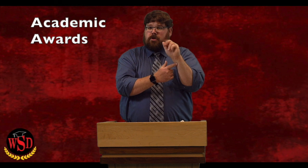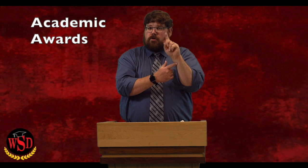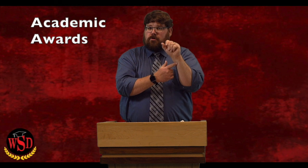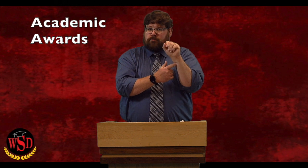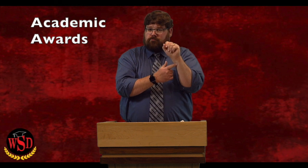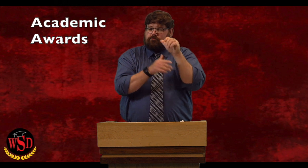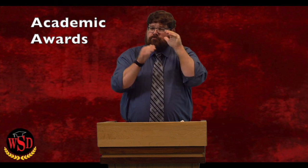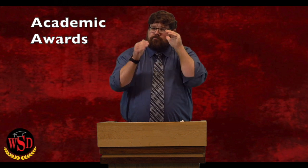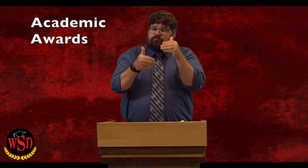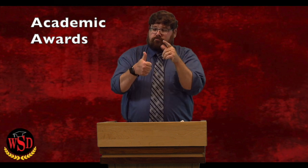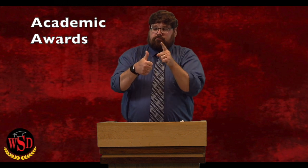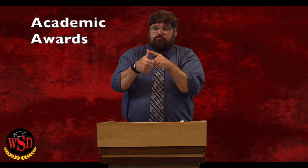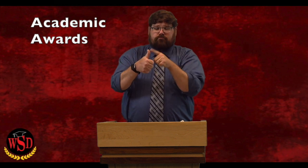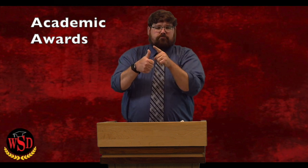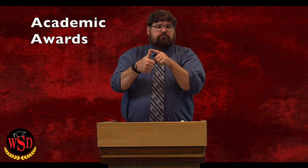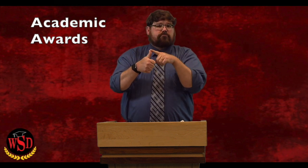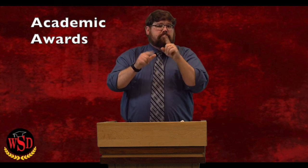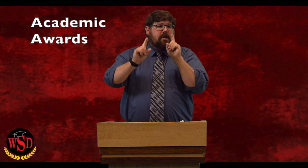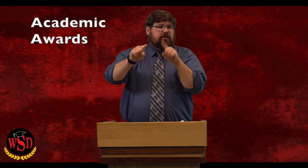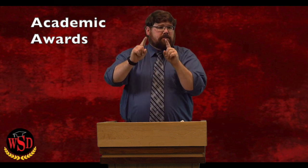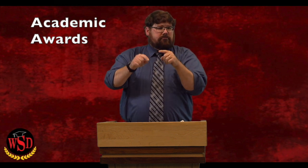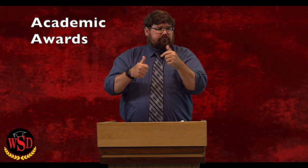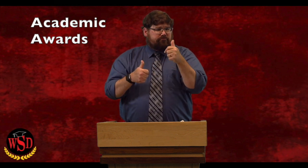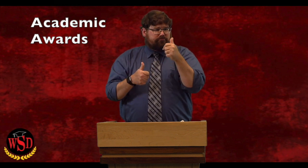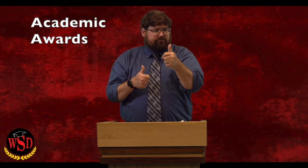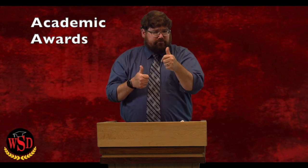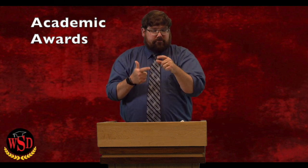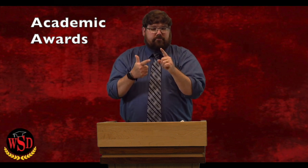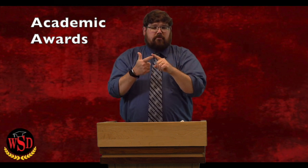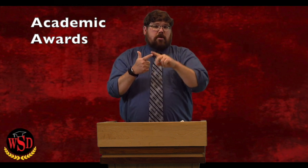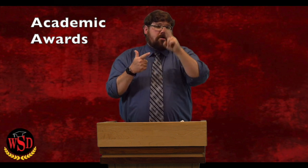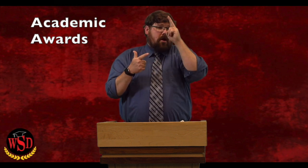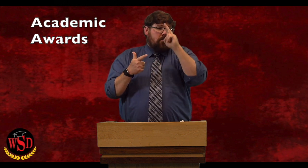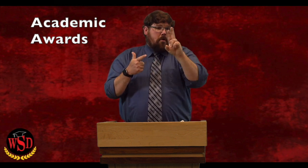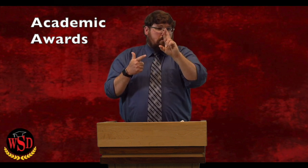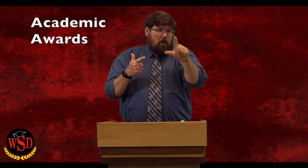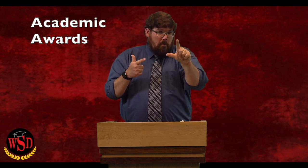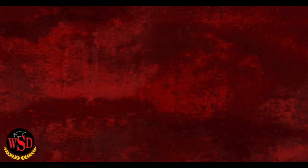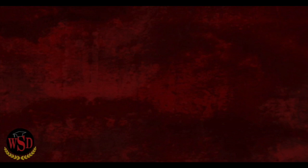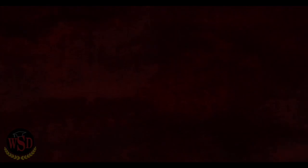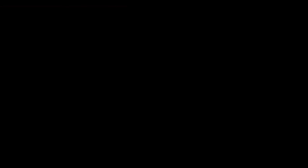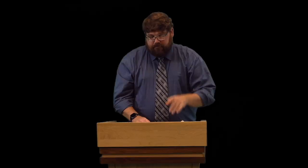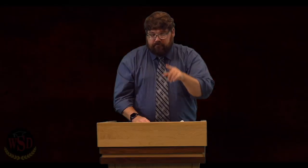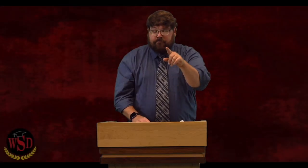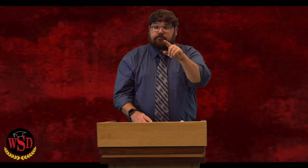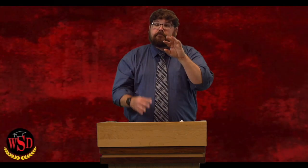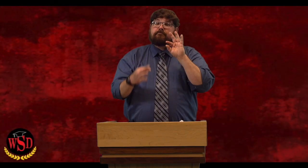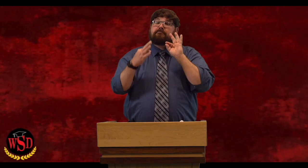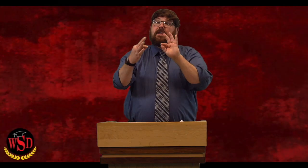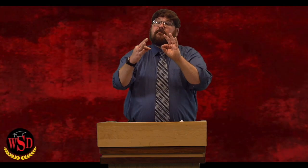We will recognize the accomplishments of Honor Roll and Perfect Attendance.